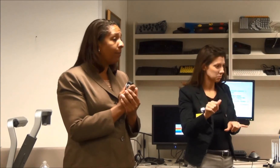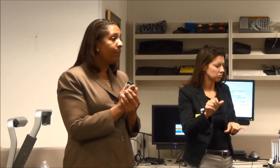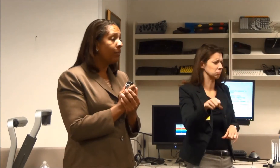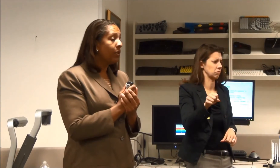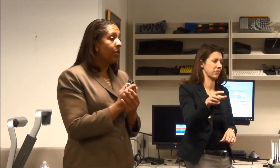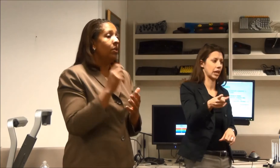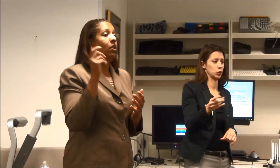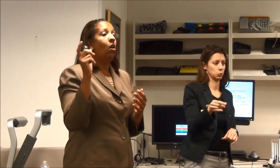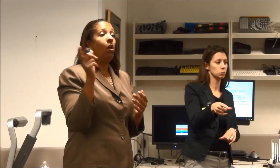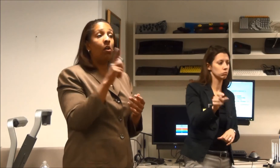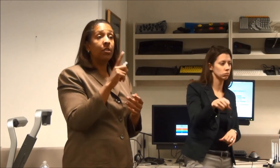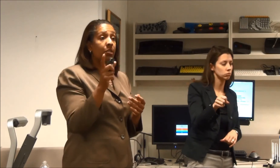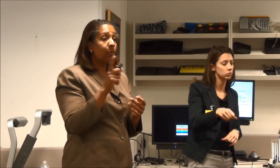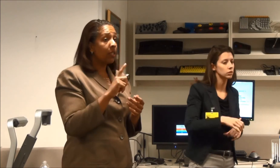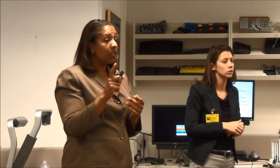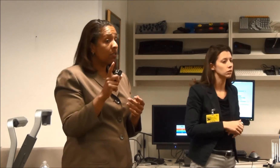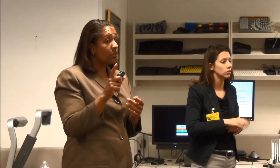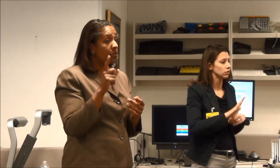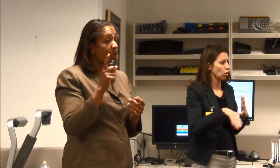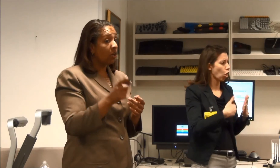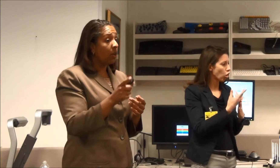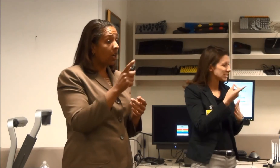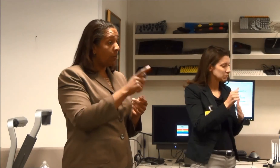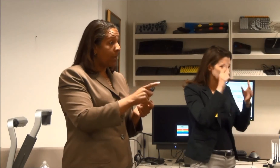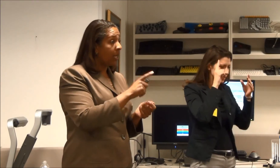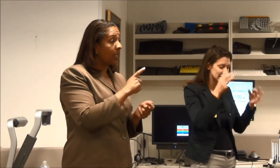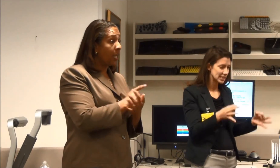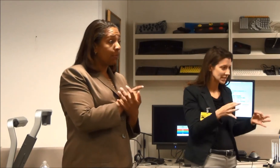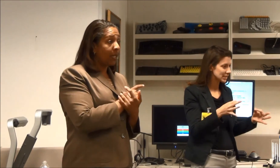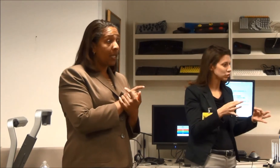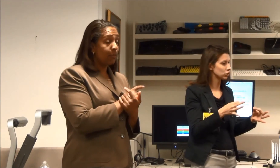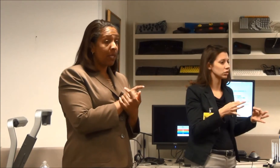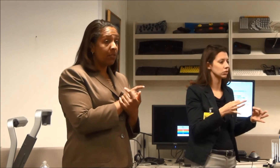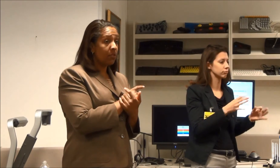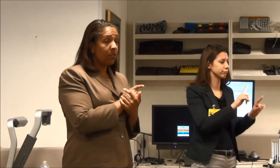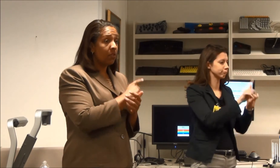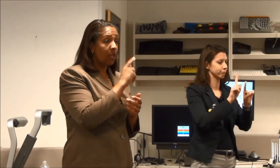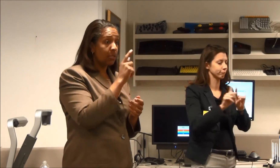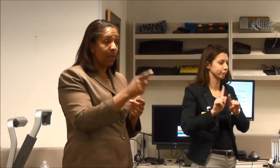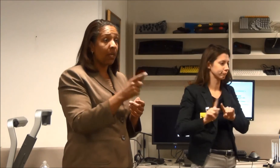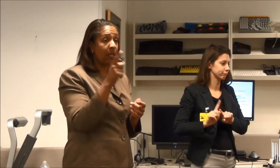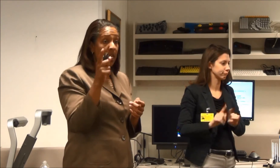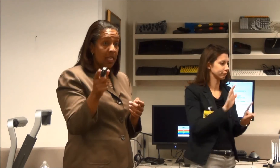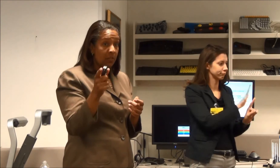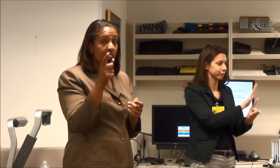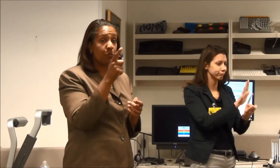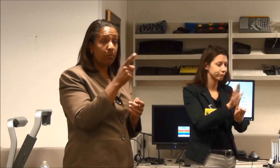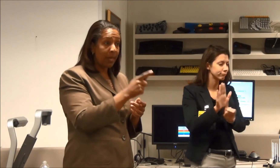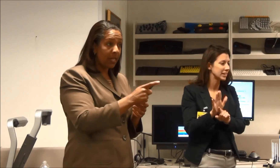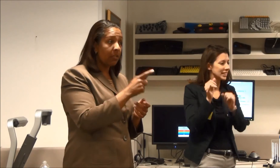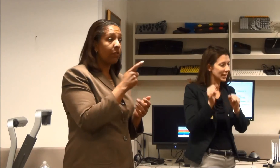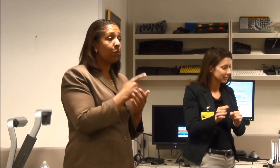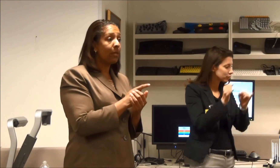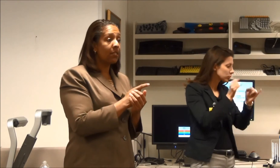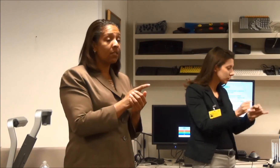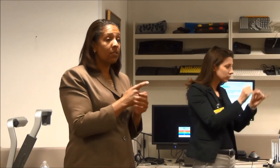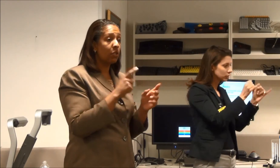Jo Linda Johnson: Yeah. All disability decisions are made on a case-by-case basis. It's made on an individual-by-individual basis.